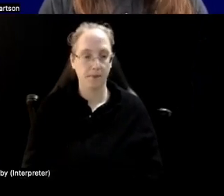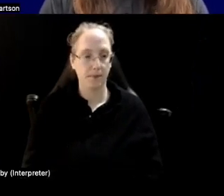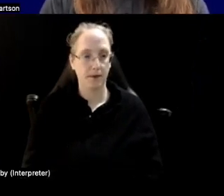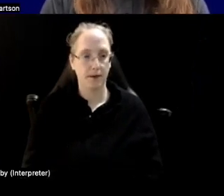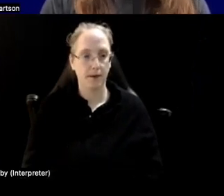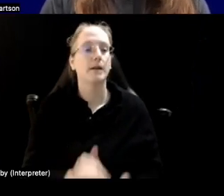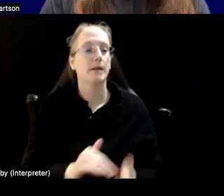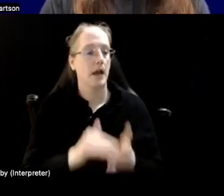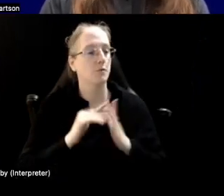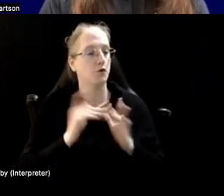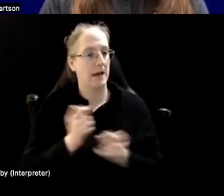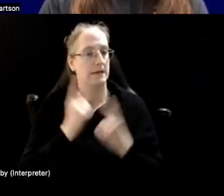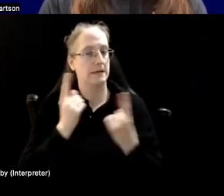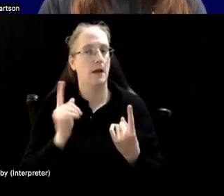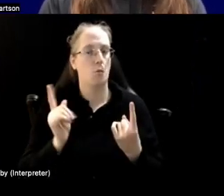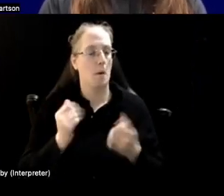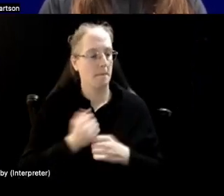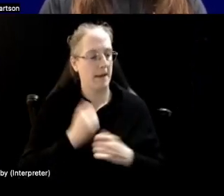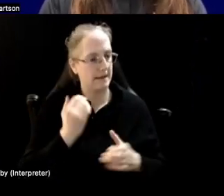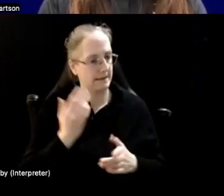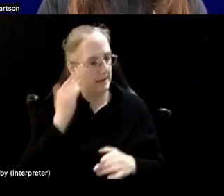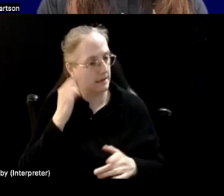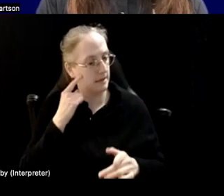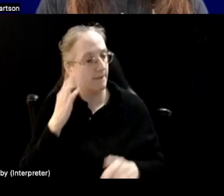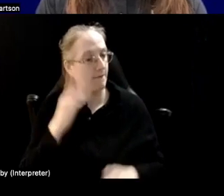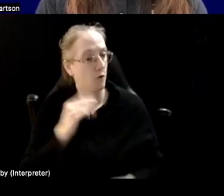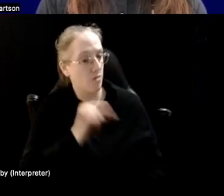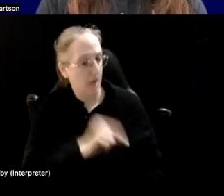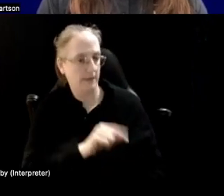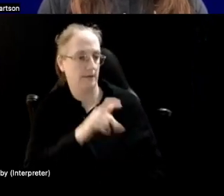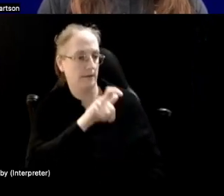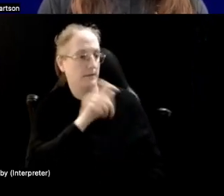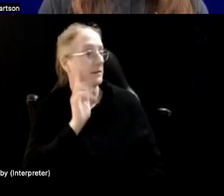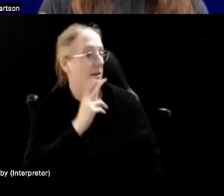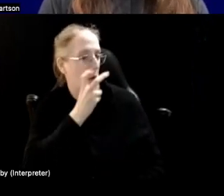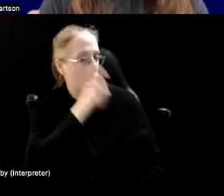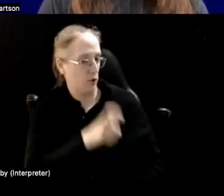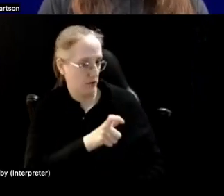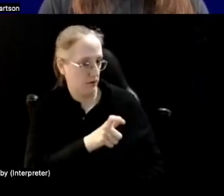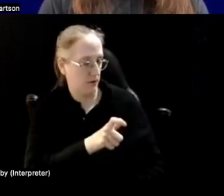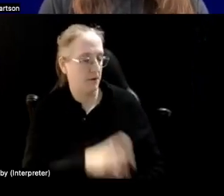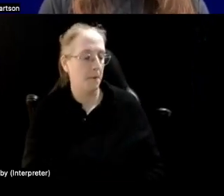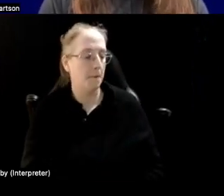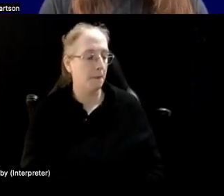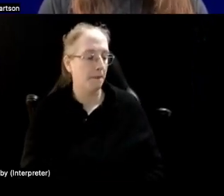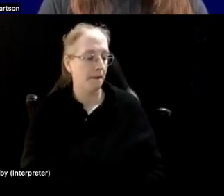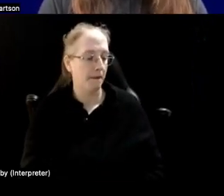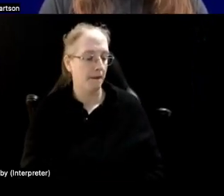makes sense to the deafblind person. It encourages their active engagement. If they have to take